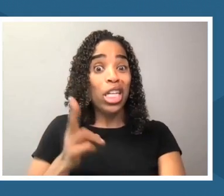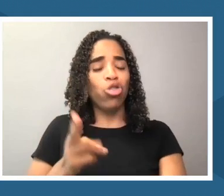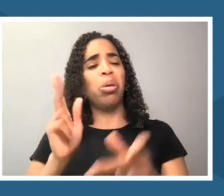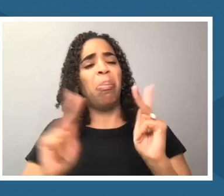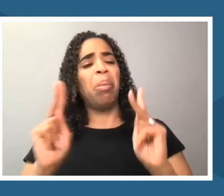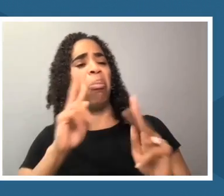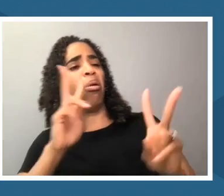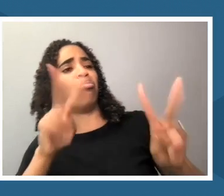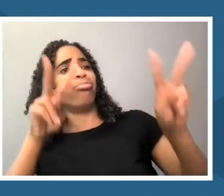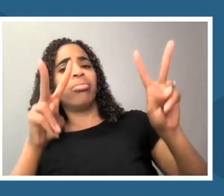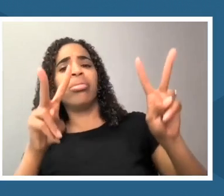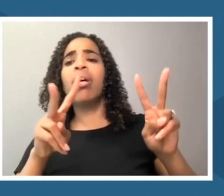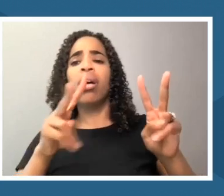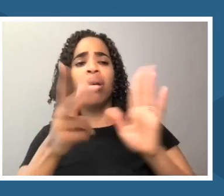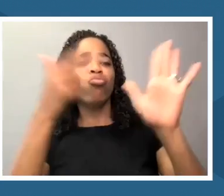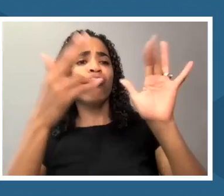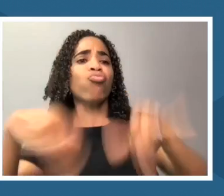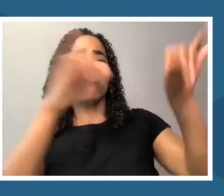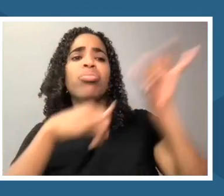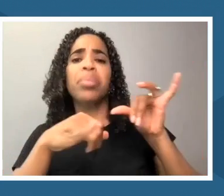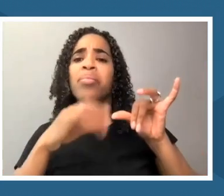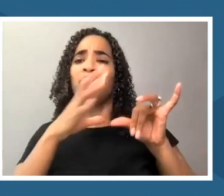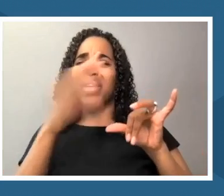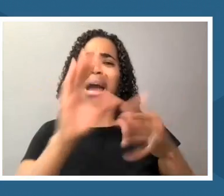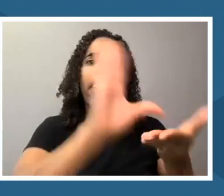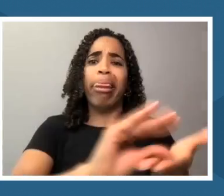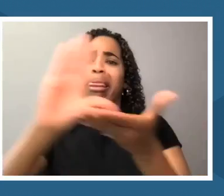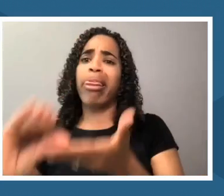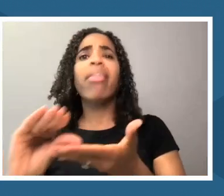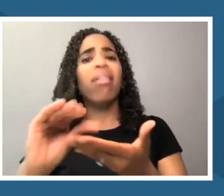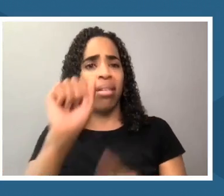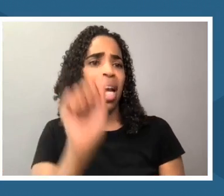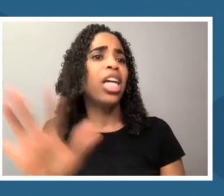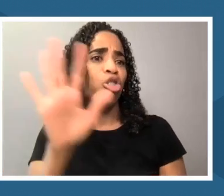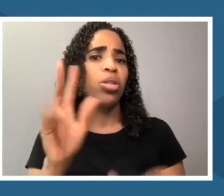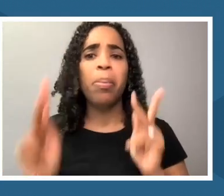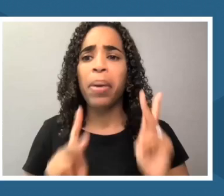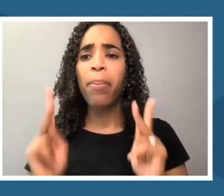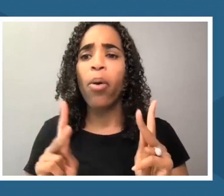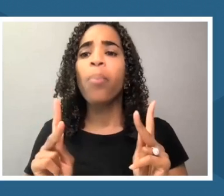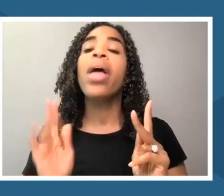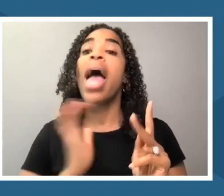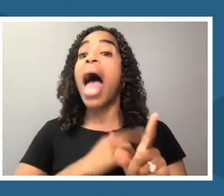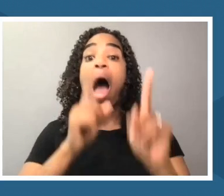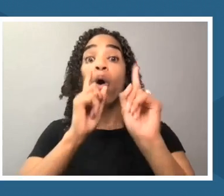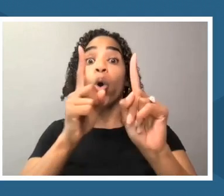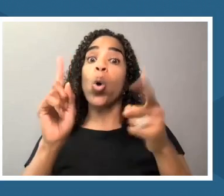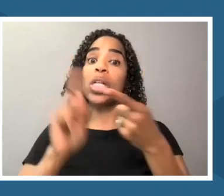exotified and perpetually otherwise asian people and so our title breaking